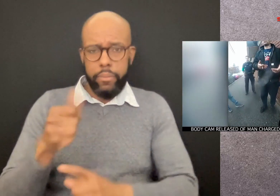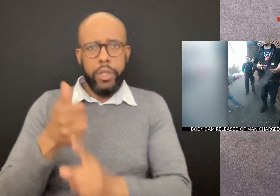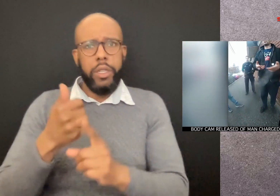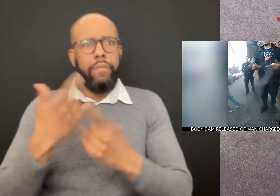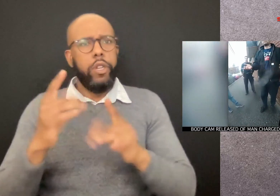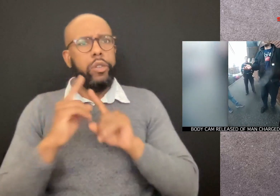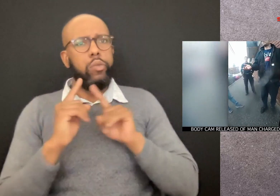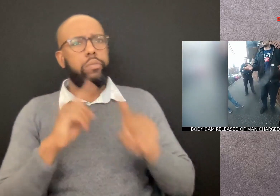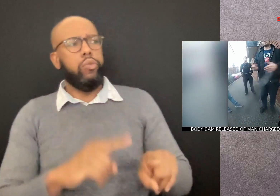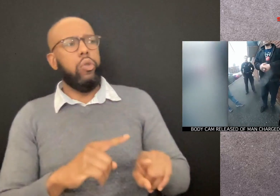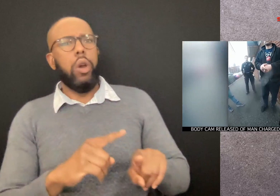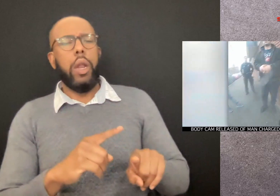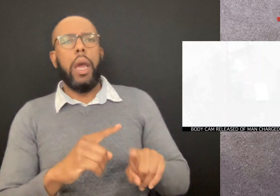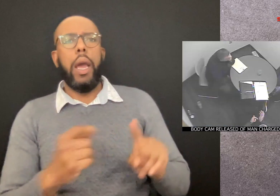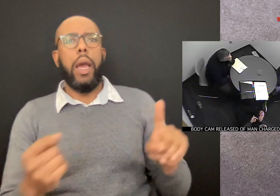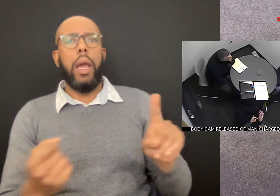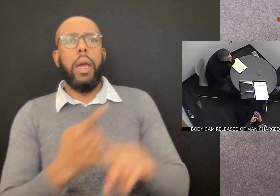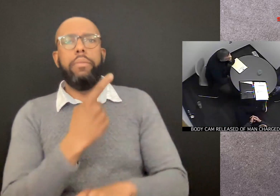for a lawyer and ending the interview.